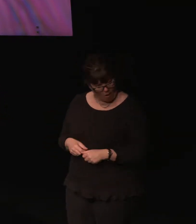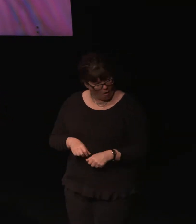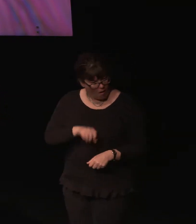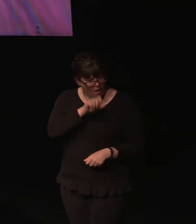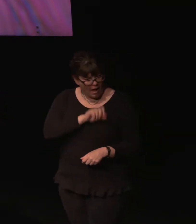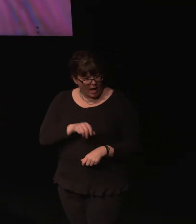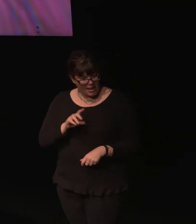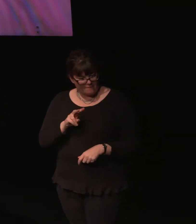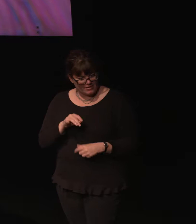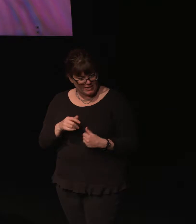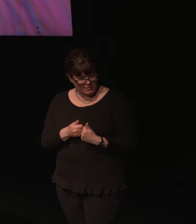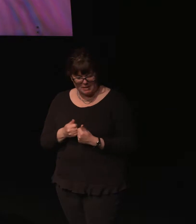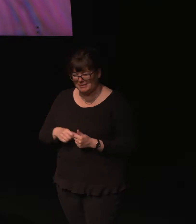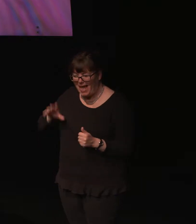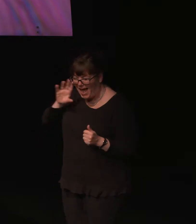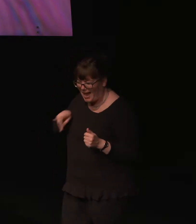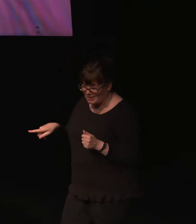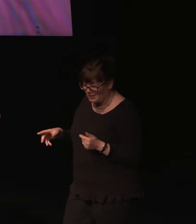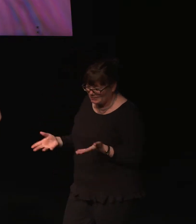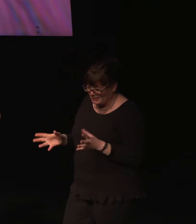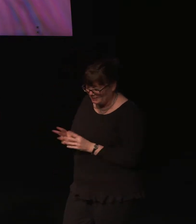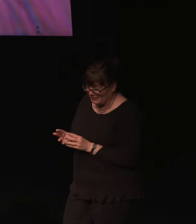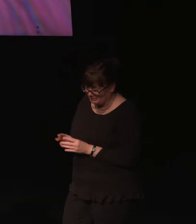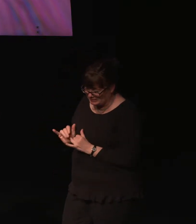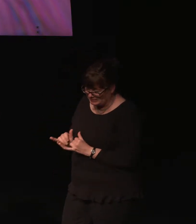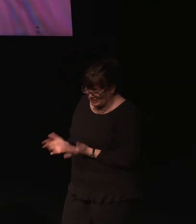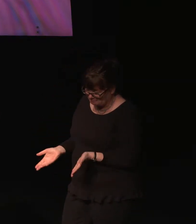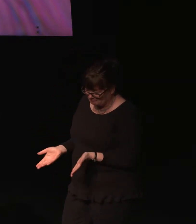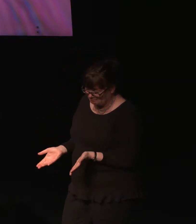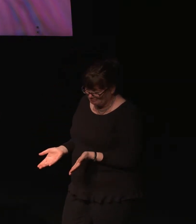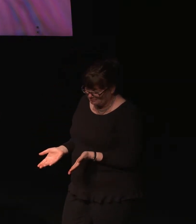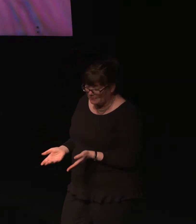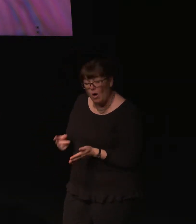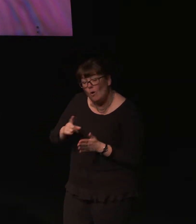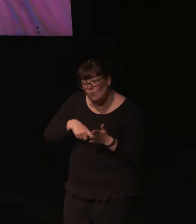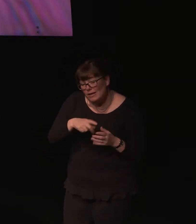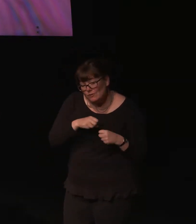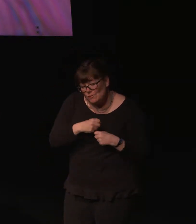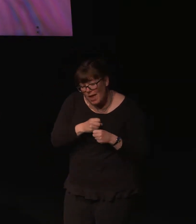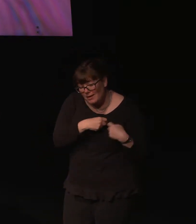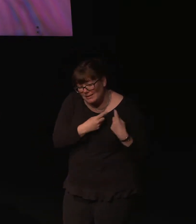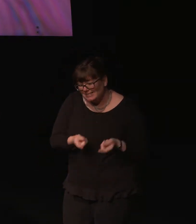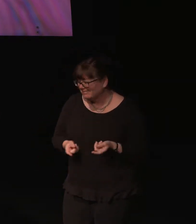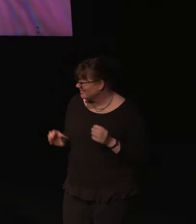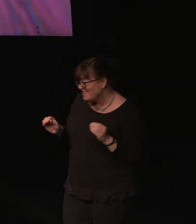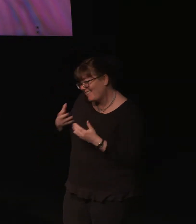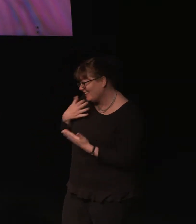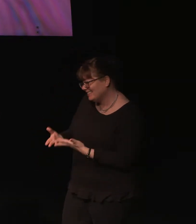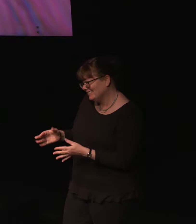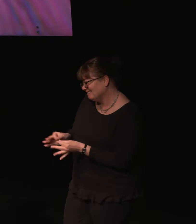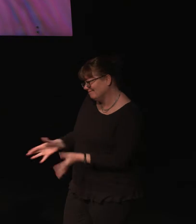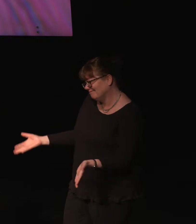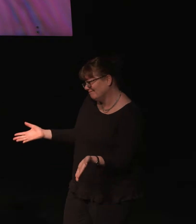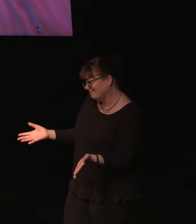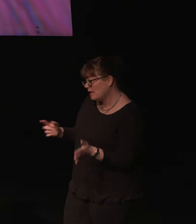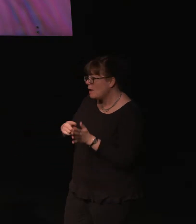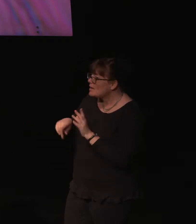Then like, "I know, we are at the convention." AUDIENCE LAUGHS "What have you made?" "Nothing good." But I showed her Collapsus